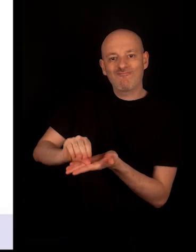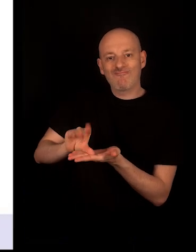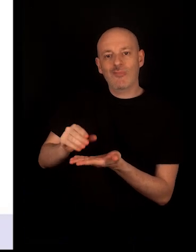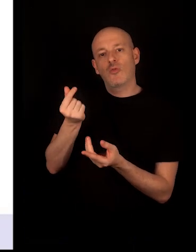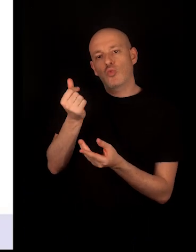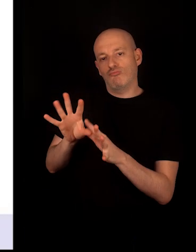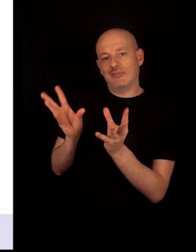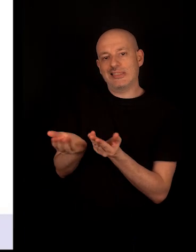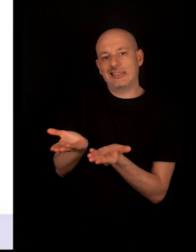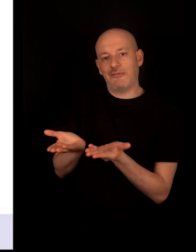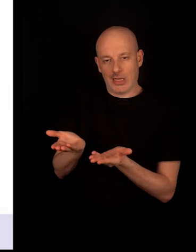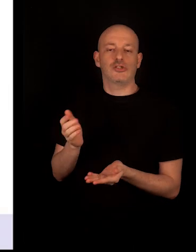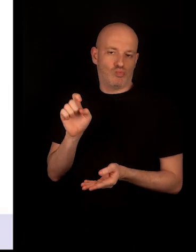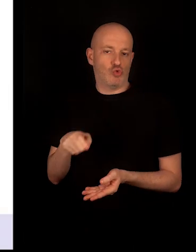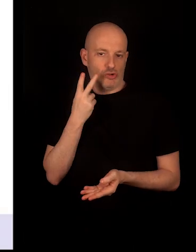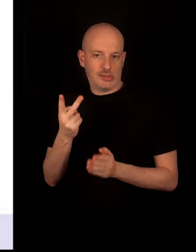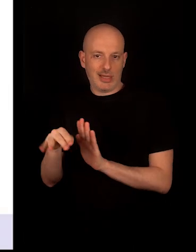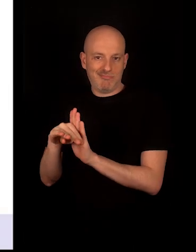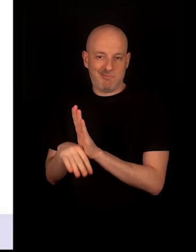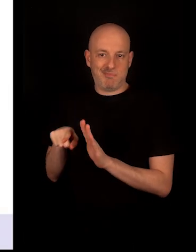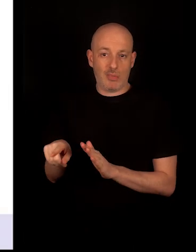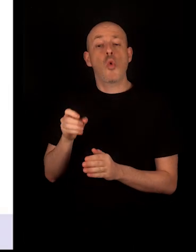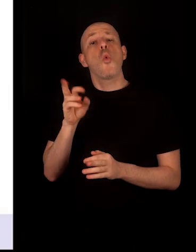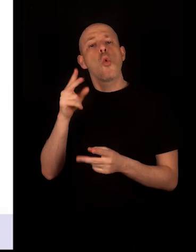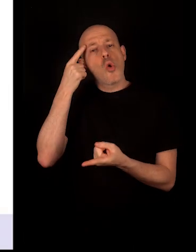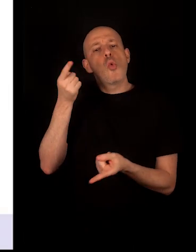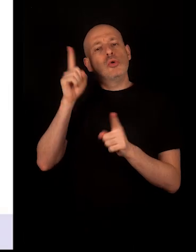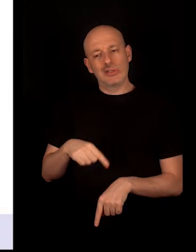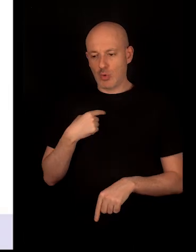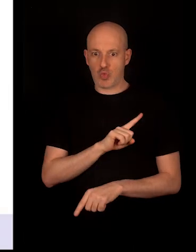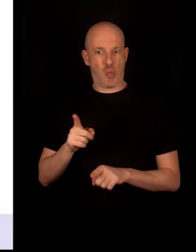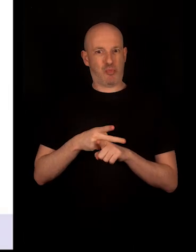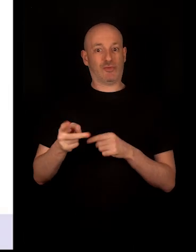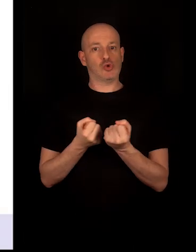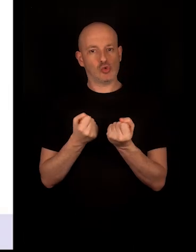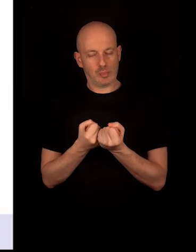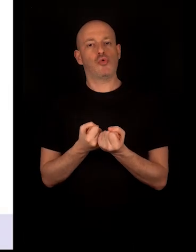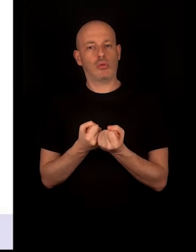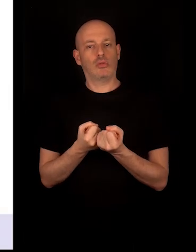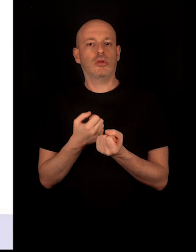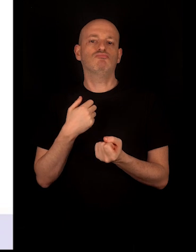for showing the total costs of service or assured consent form from a non professional support.